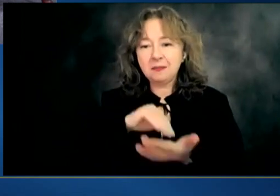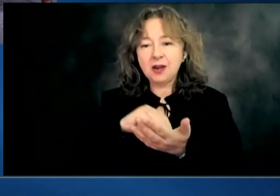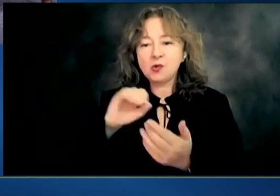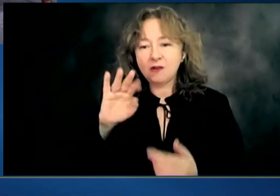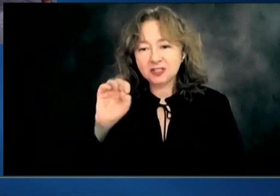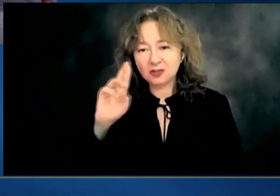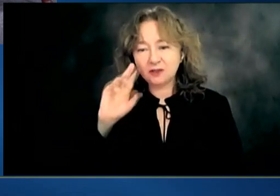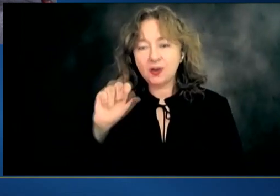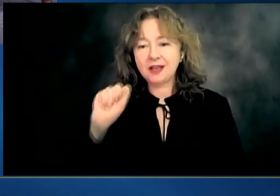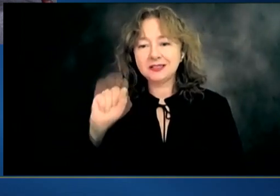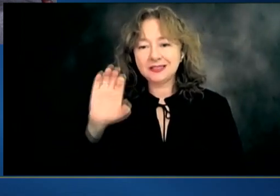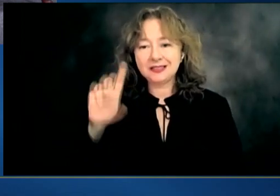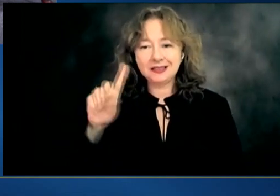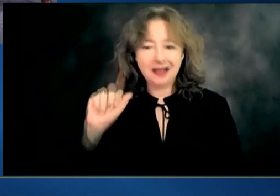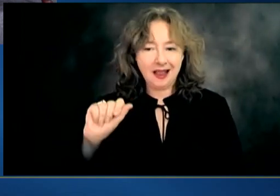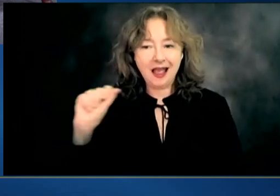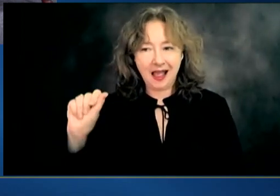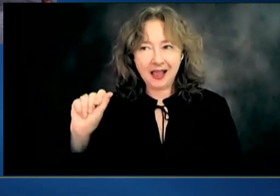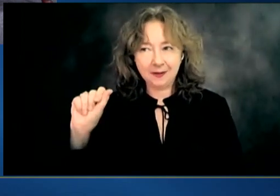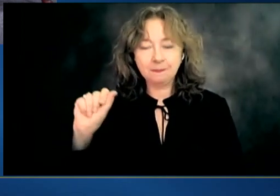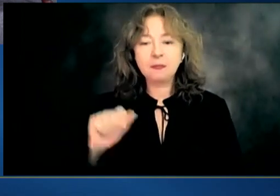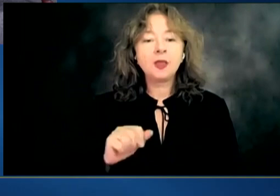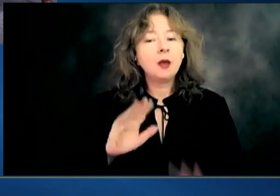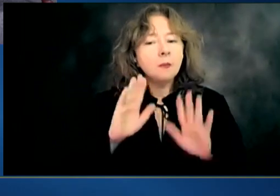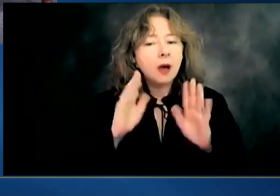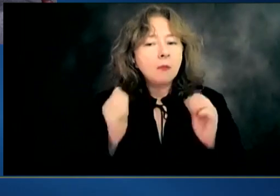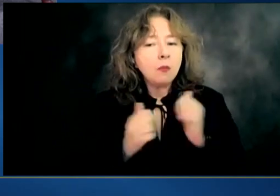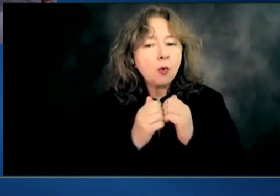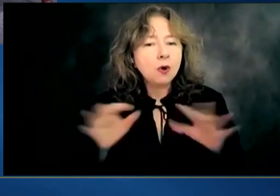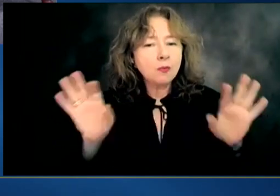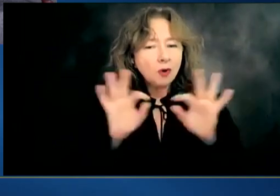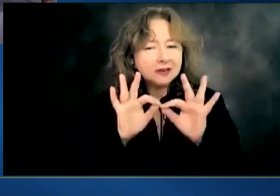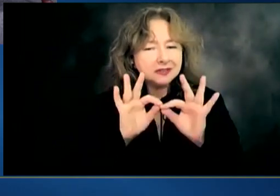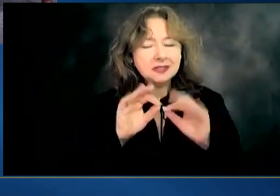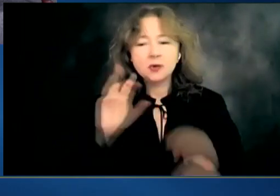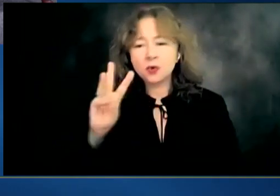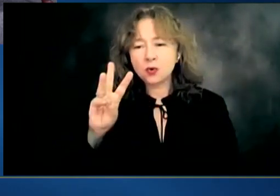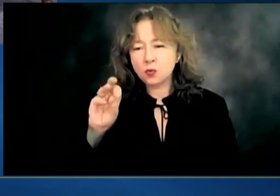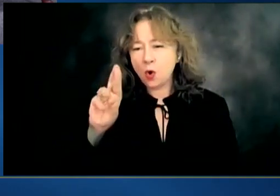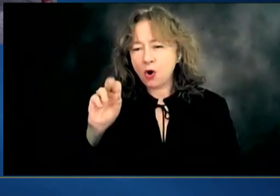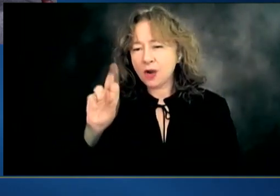of America. But more importantly, I'm a warrior living with sickle cell disease,